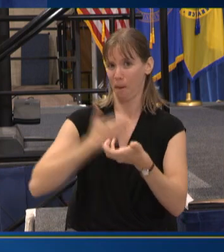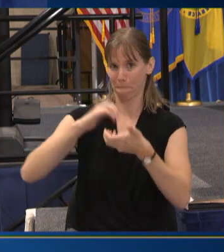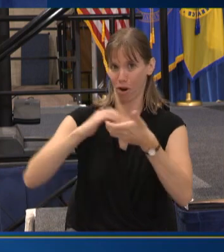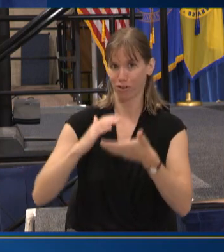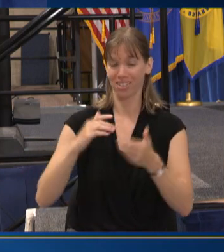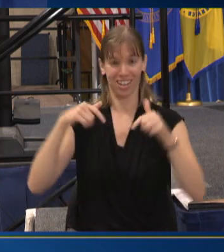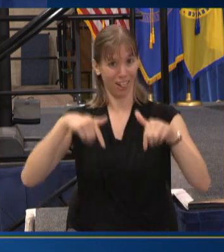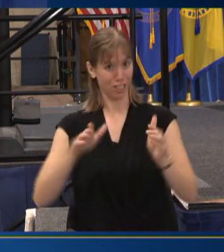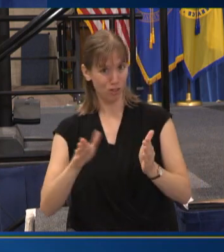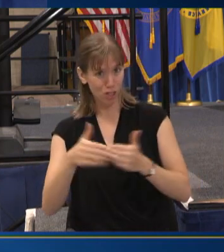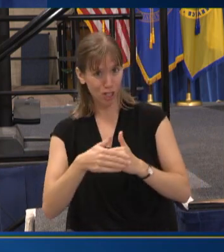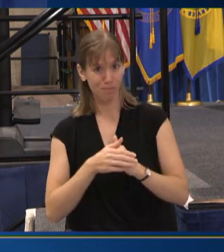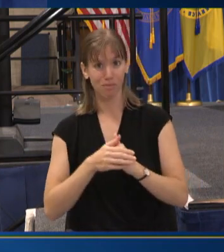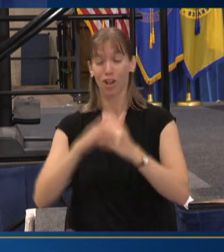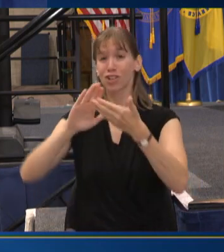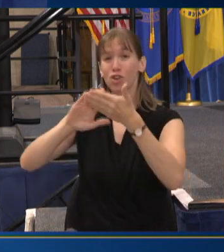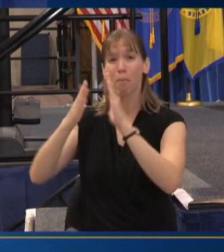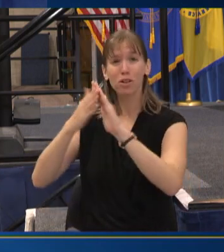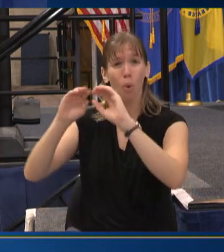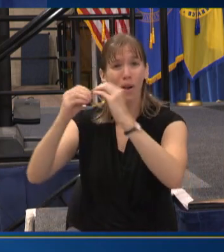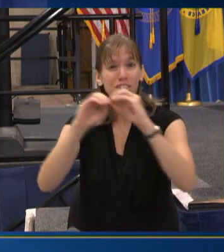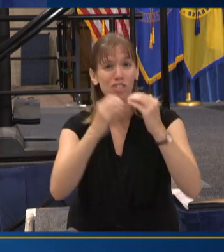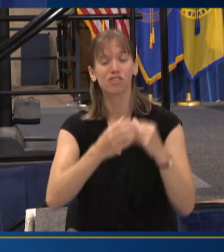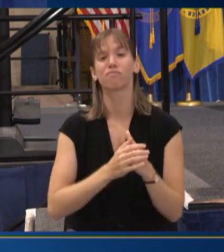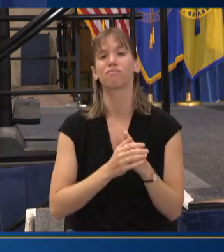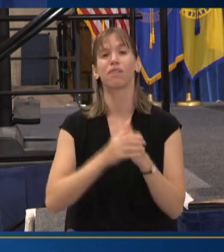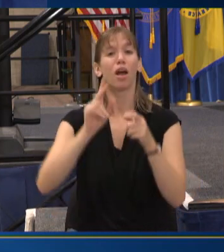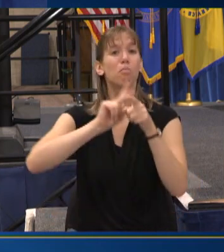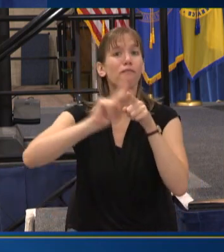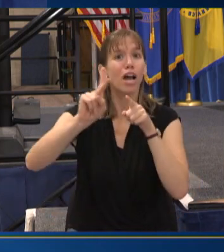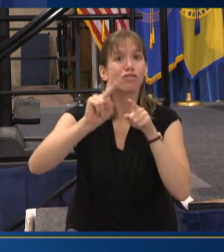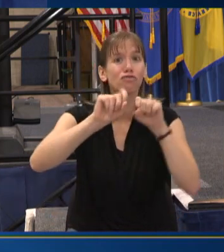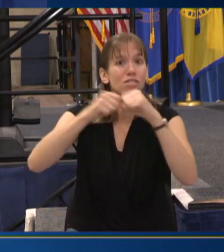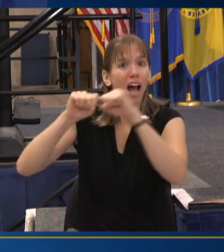all the community organizations, our professional societies and especially our